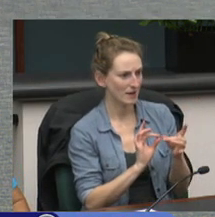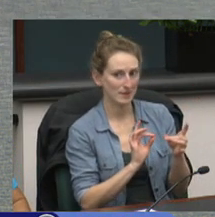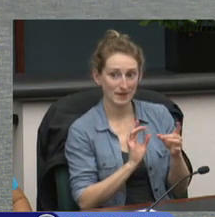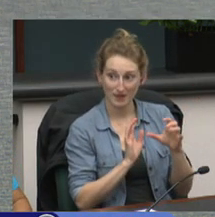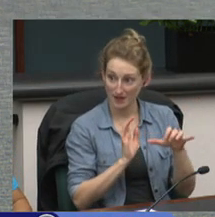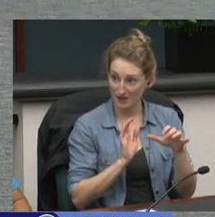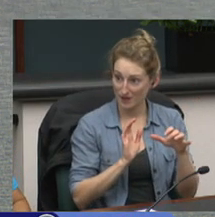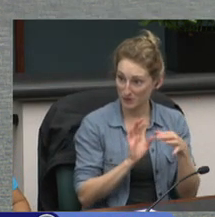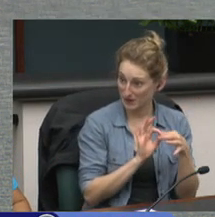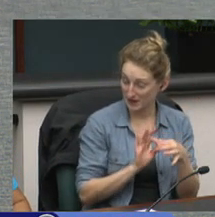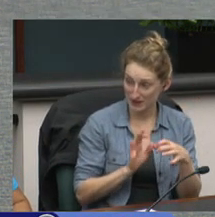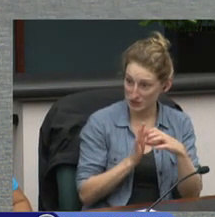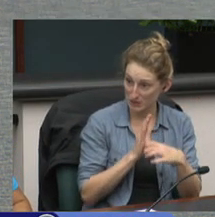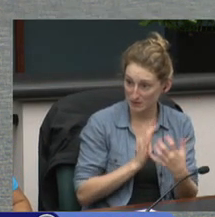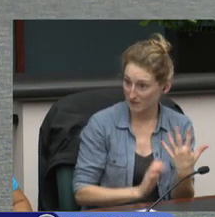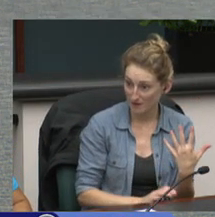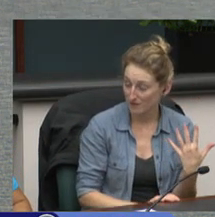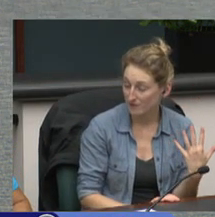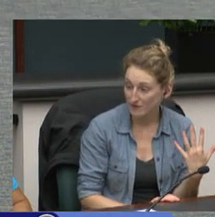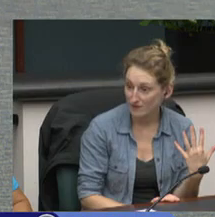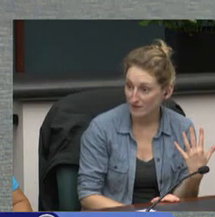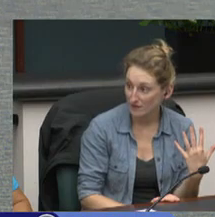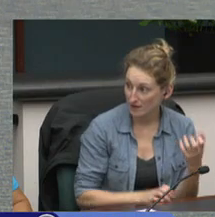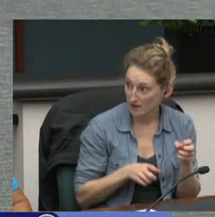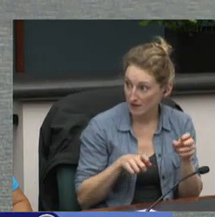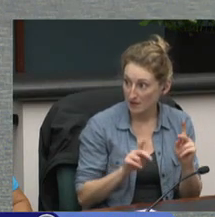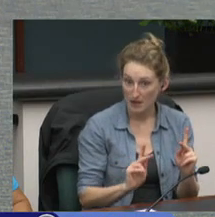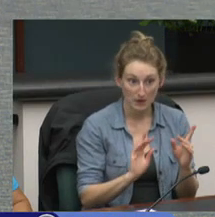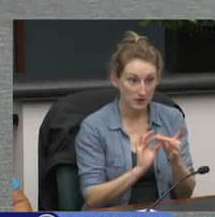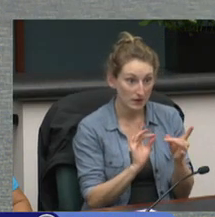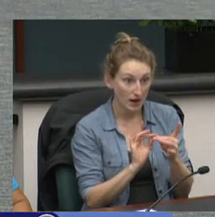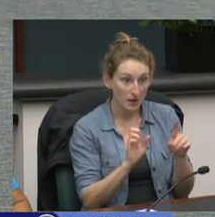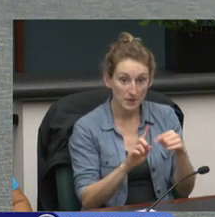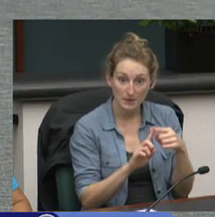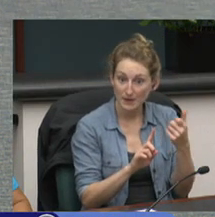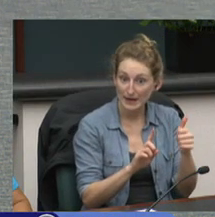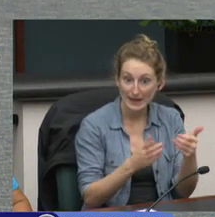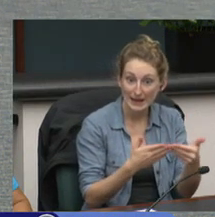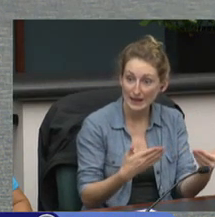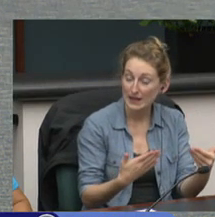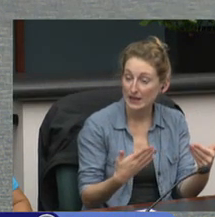your comment are we allowed to comment on anything mr. chair mr. chair I'm